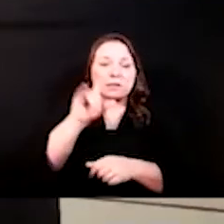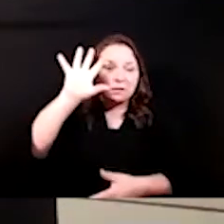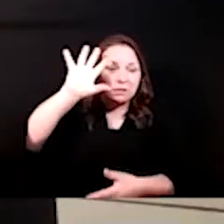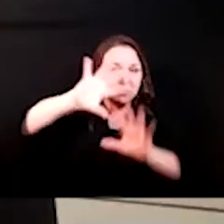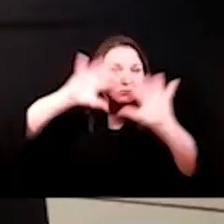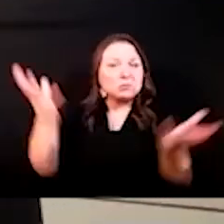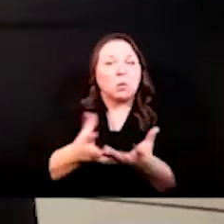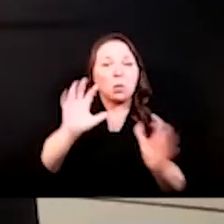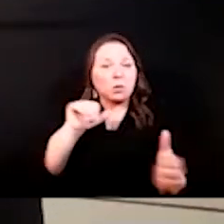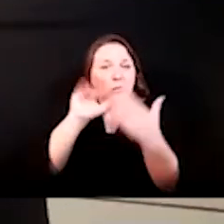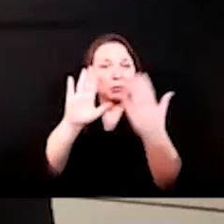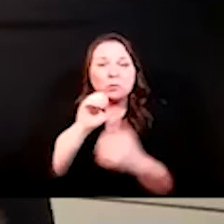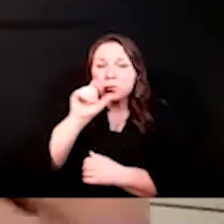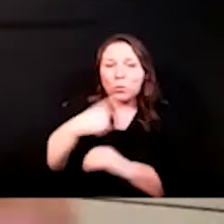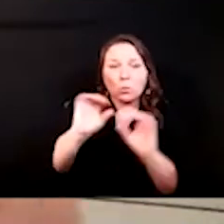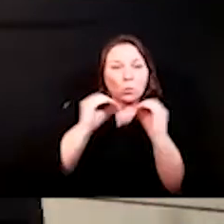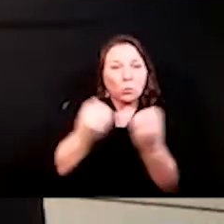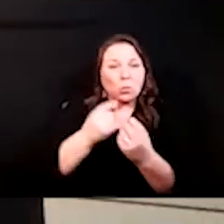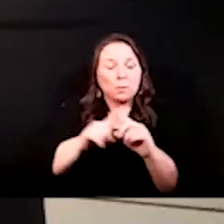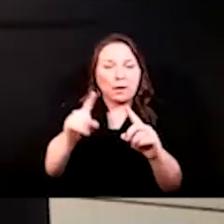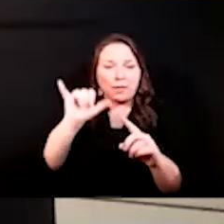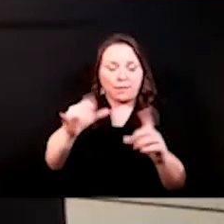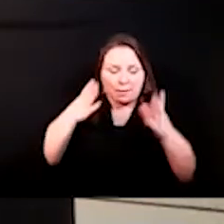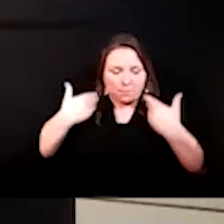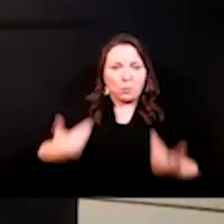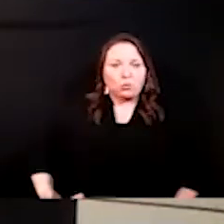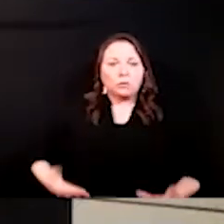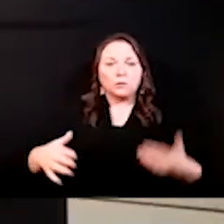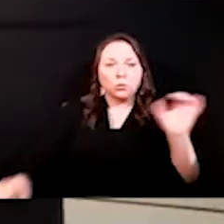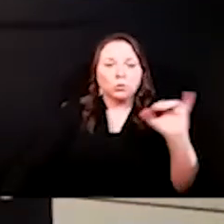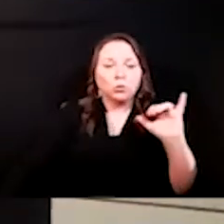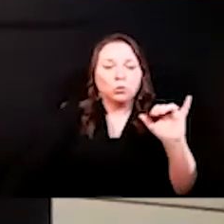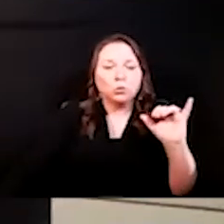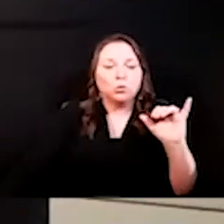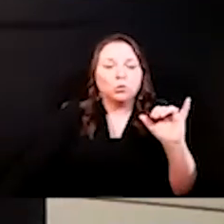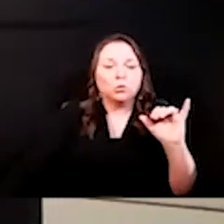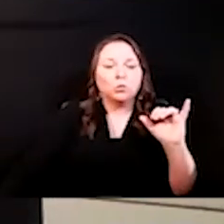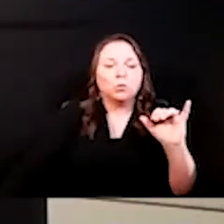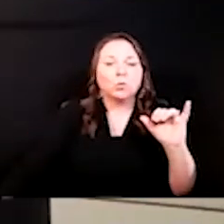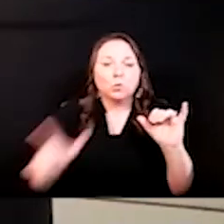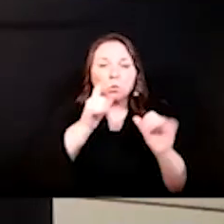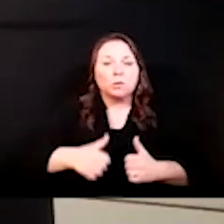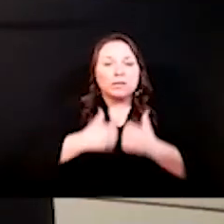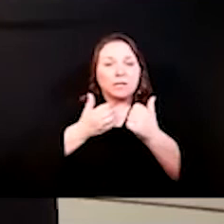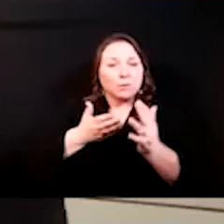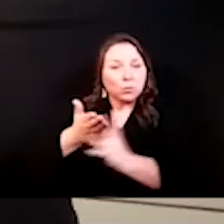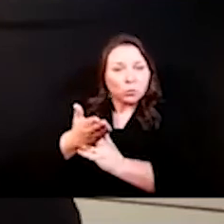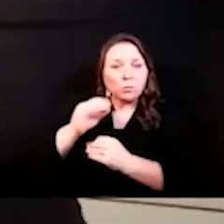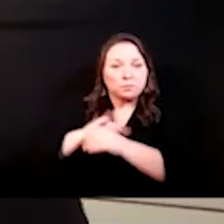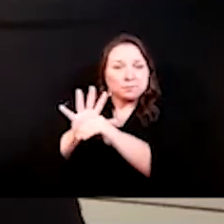APPROACH, RIGHT? NOT JUST AS AN ORGANIZATION BUT DEALING WITH THE QHOL PERSON